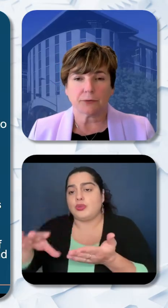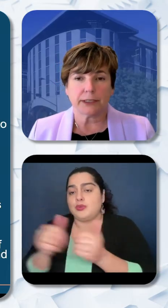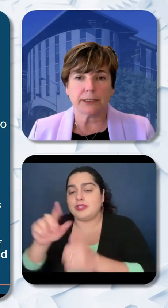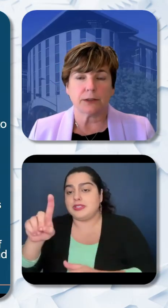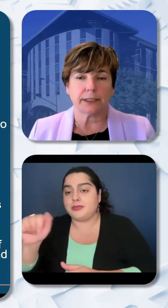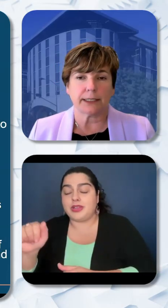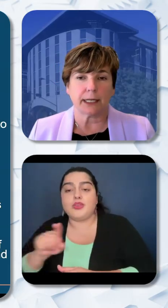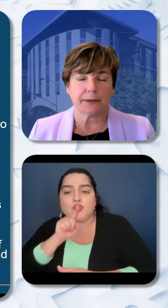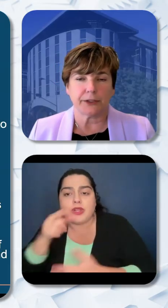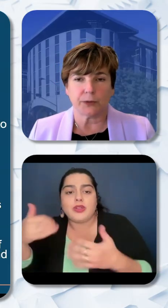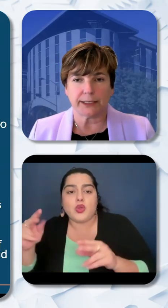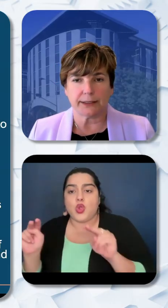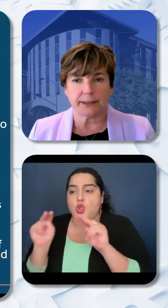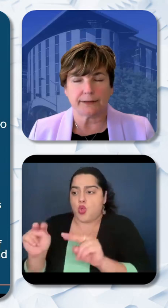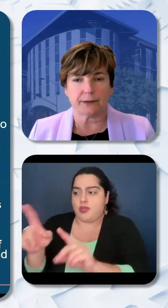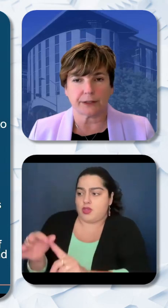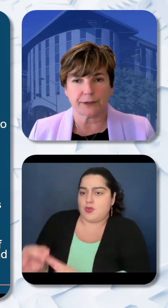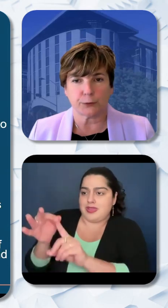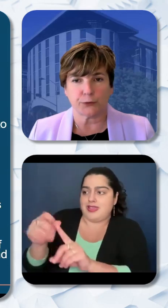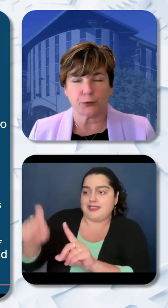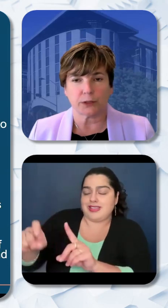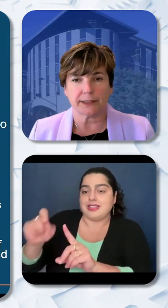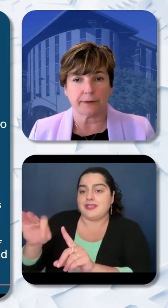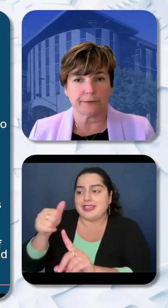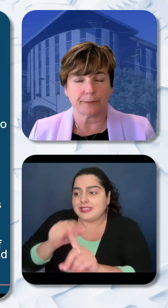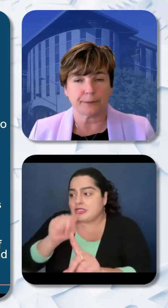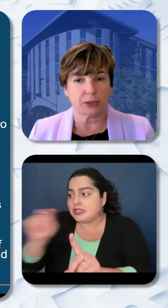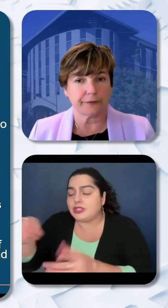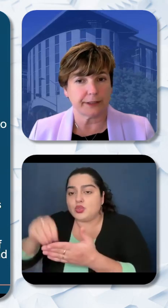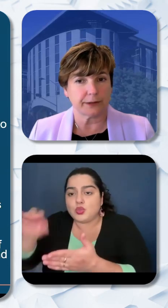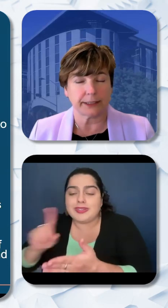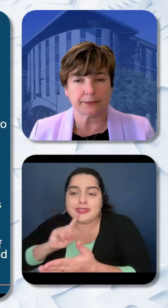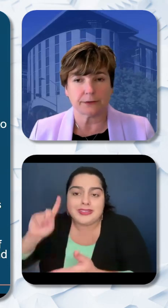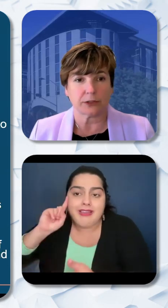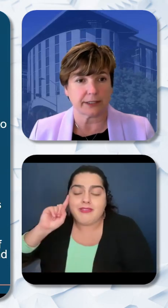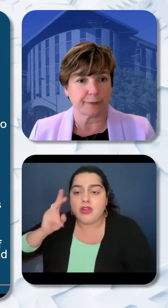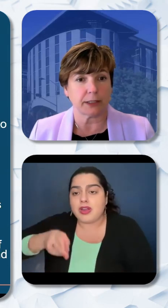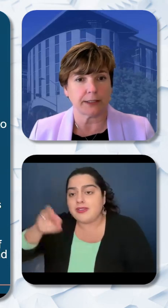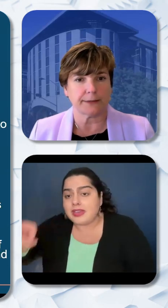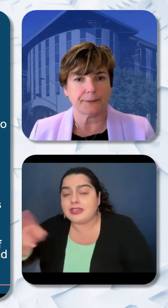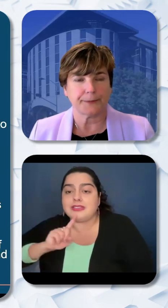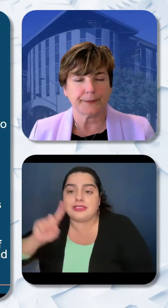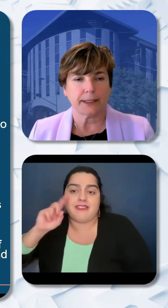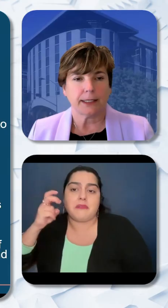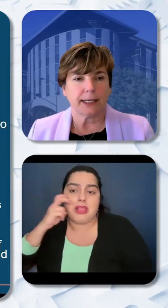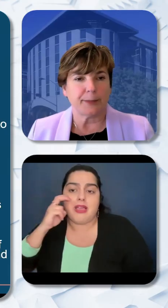And really looking at the unique needs of our students who are Deaf, Hard of Hearing, or DeafBlind.